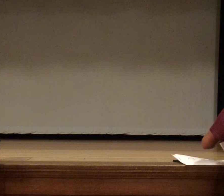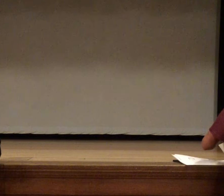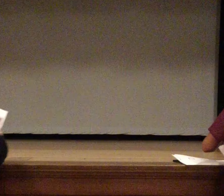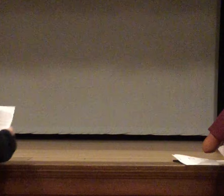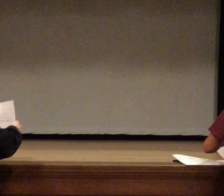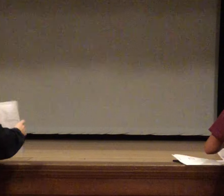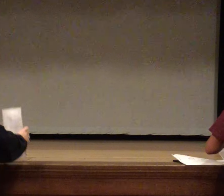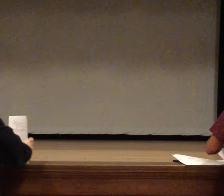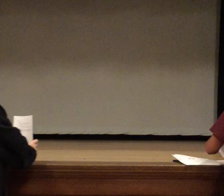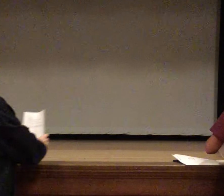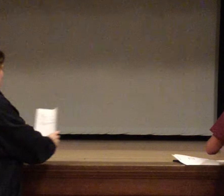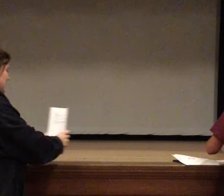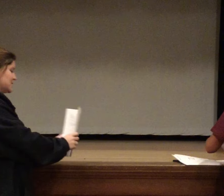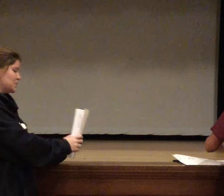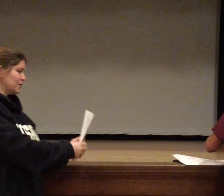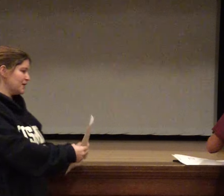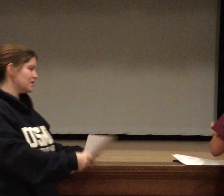you know last night